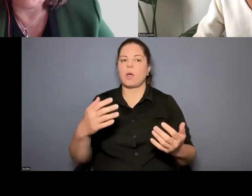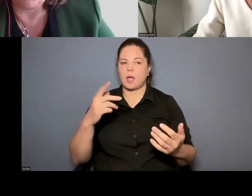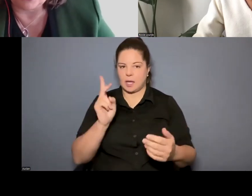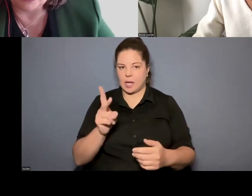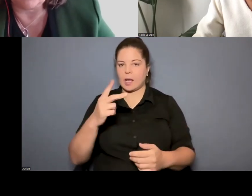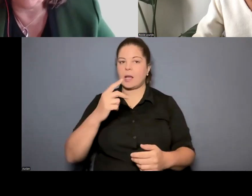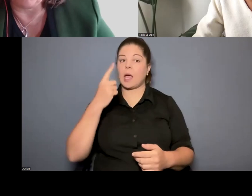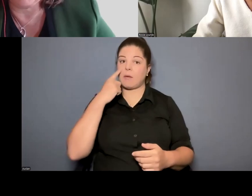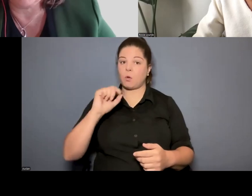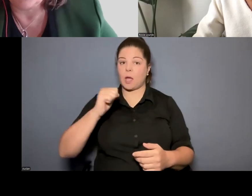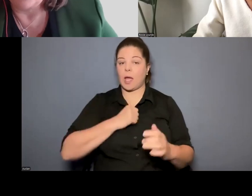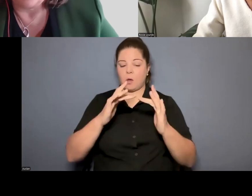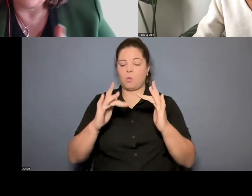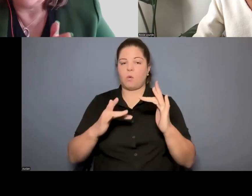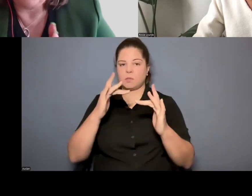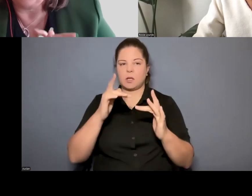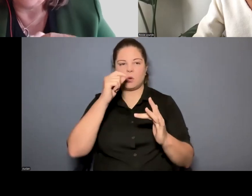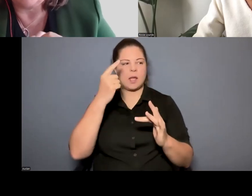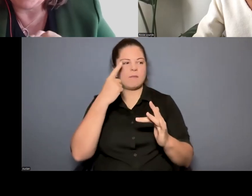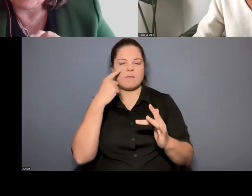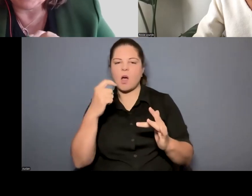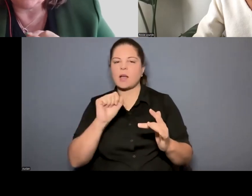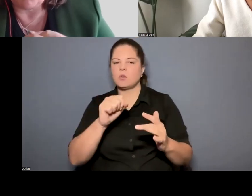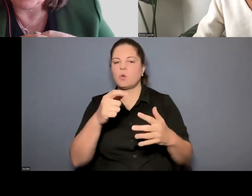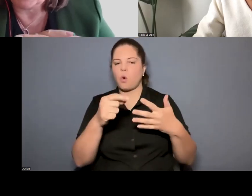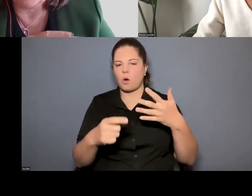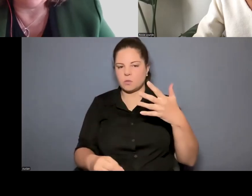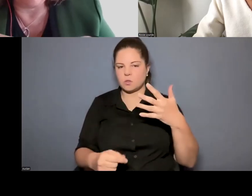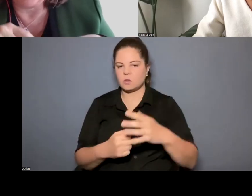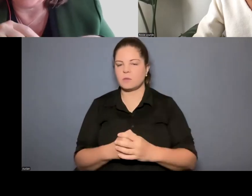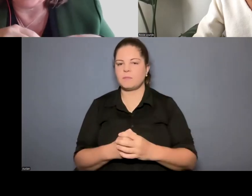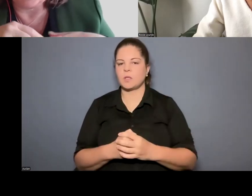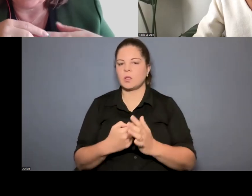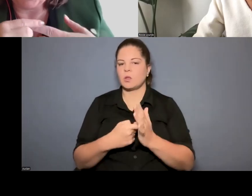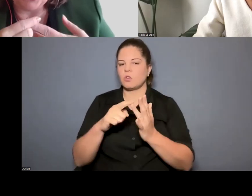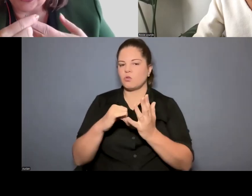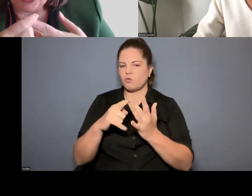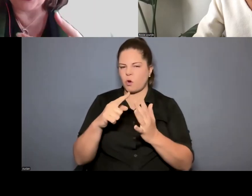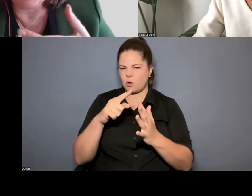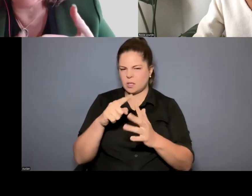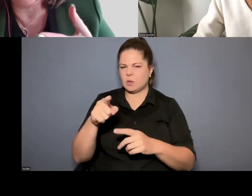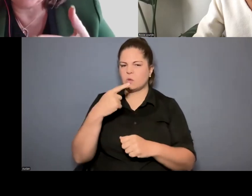to find out your options. You already mentioned, Rosie, there will be the unions,